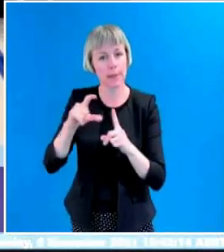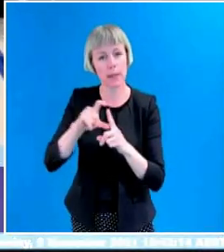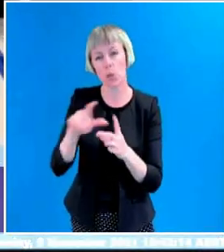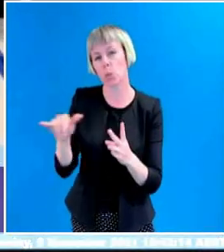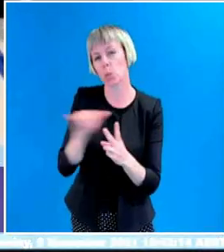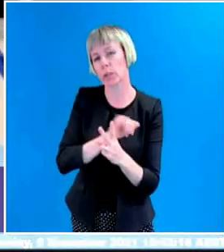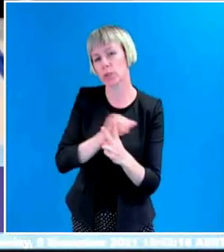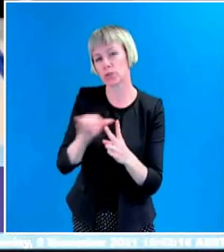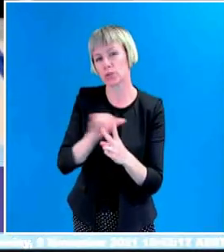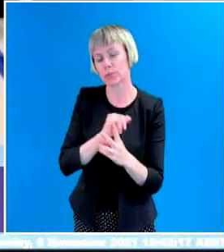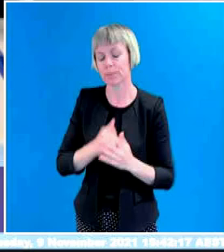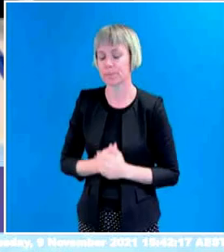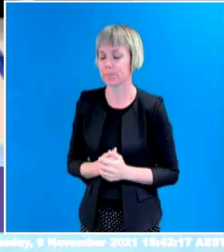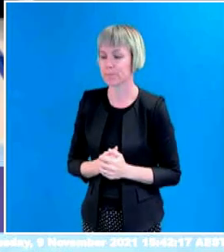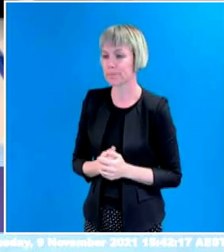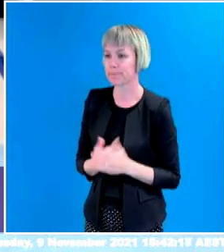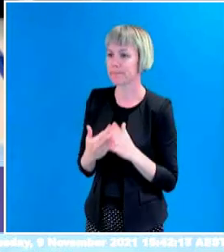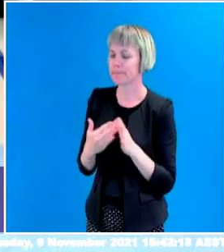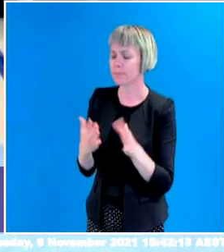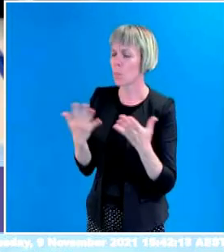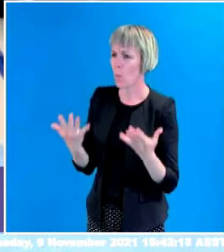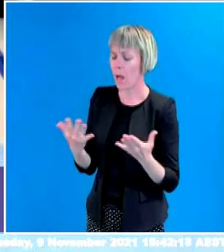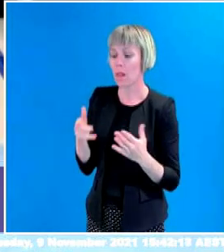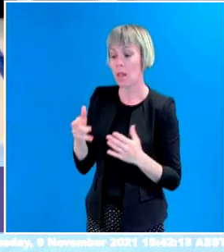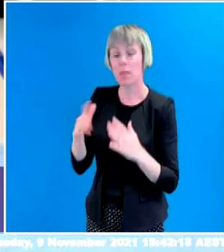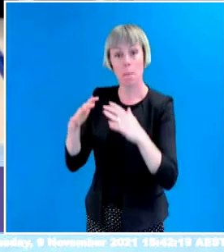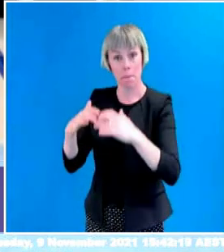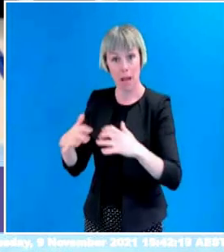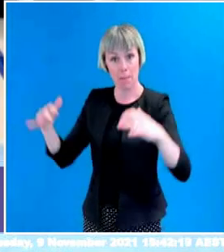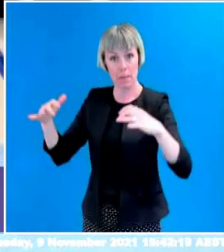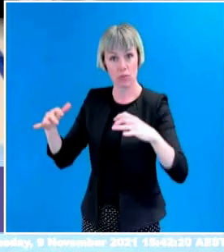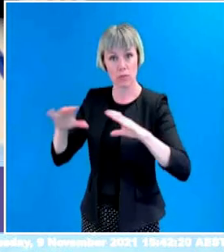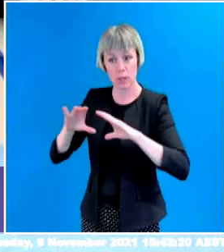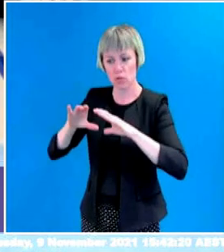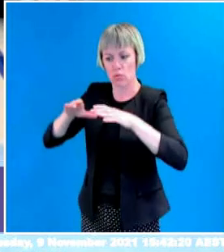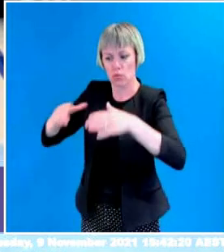of elements to it --- the establishment of a parliamentary Joint Committee on